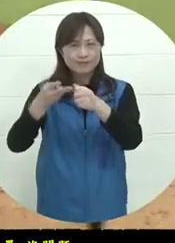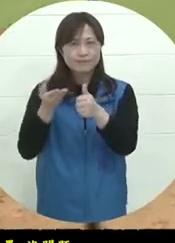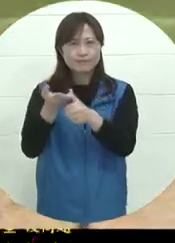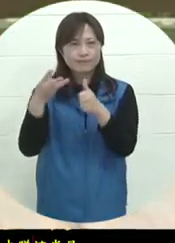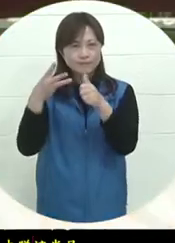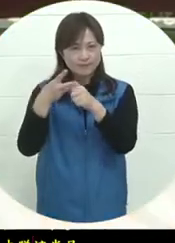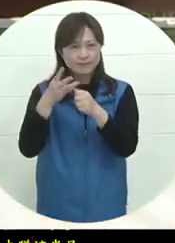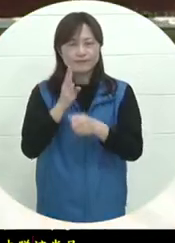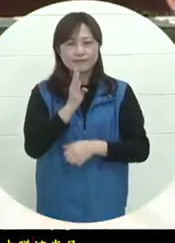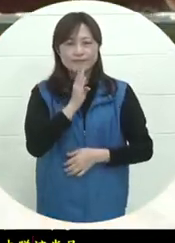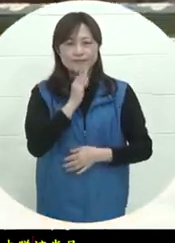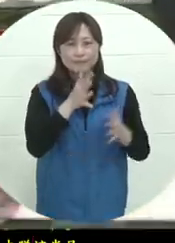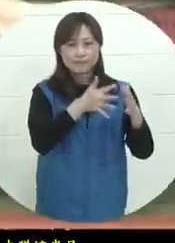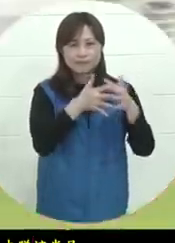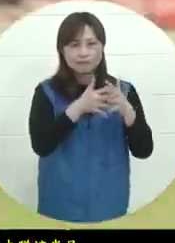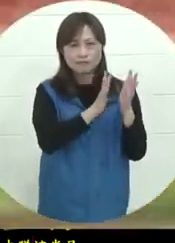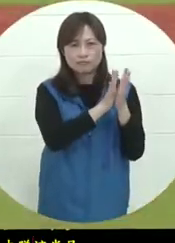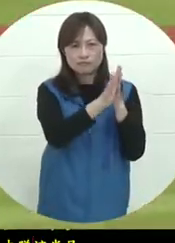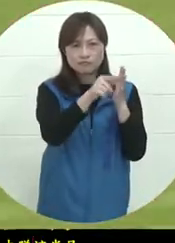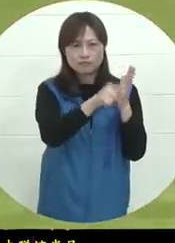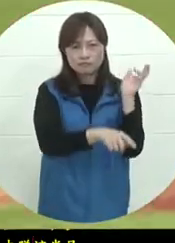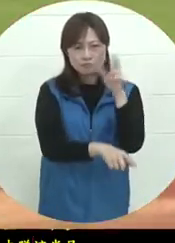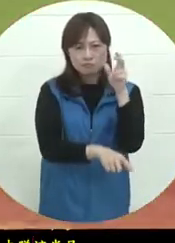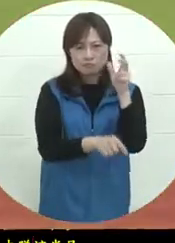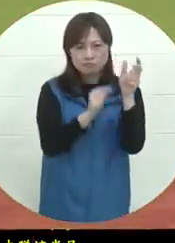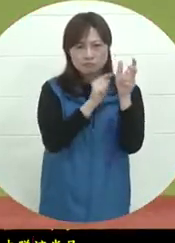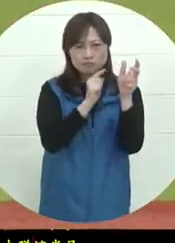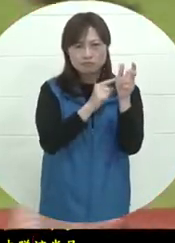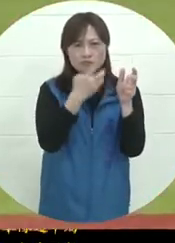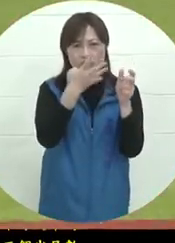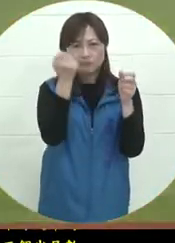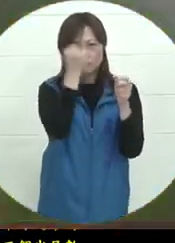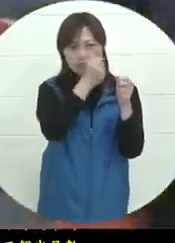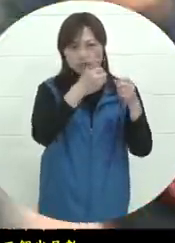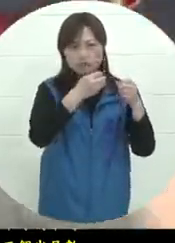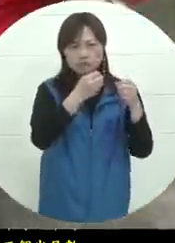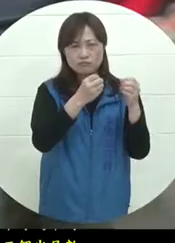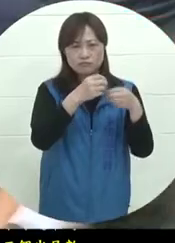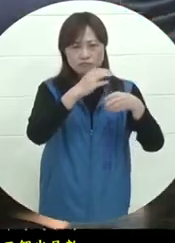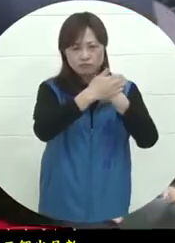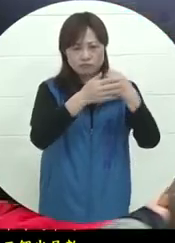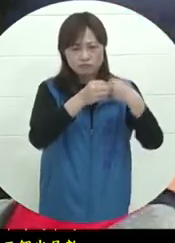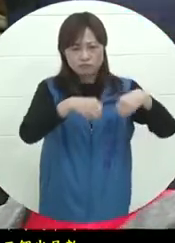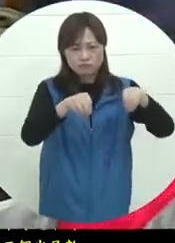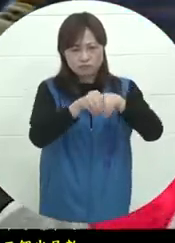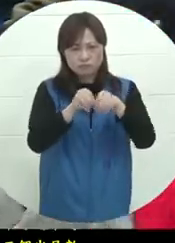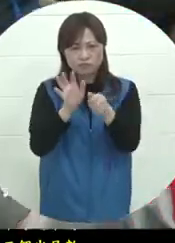in this half of the inning, the American team had more 40,000 pitches and walked, allowing the Japanese team to score 8 points in one breath. At present,